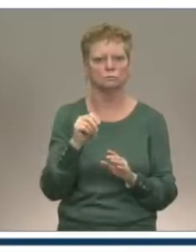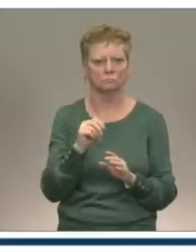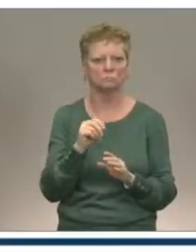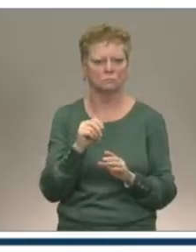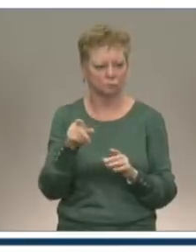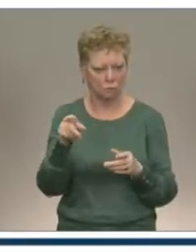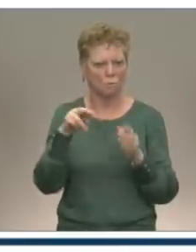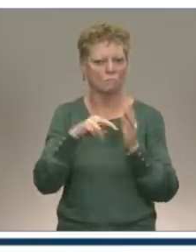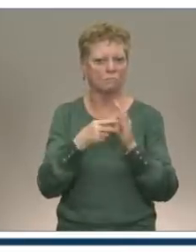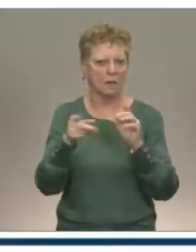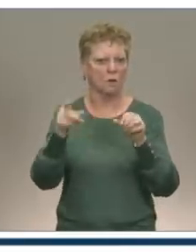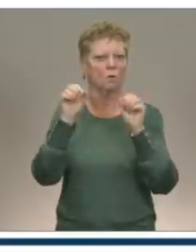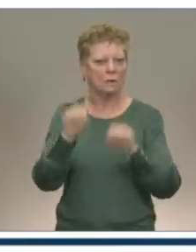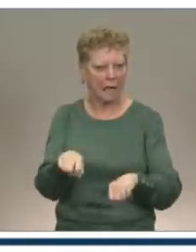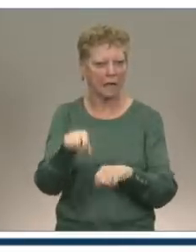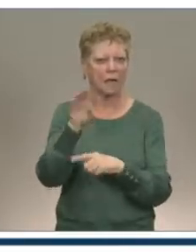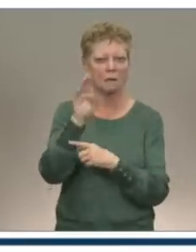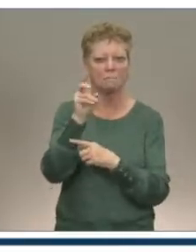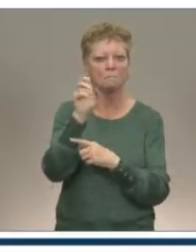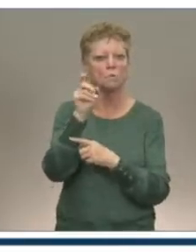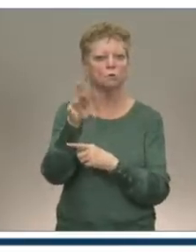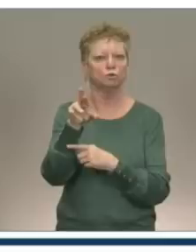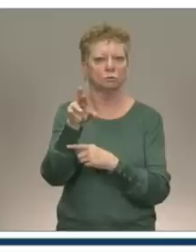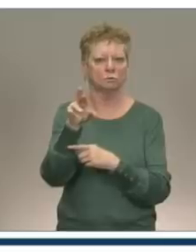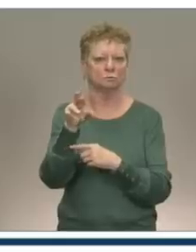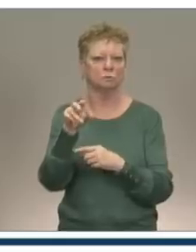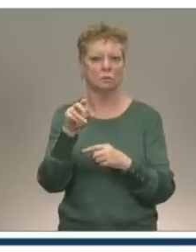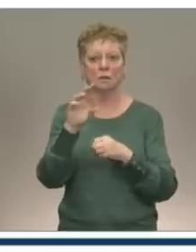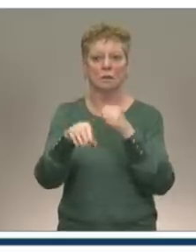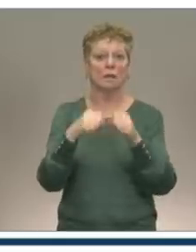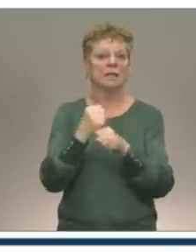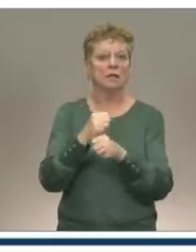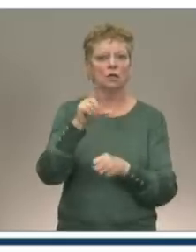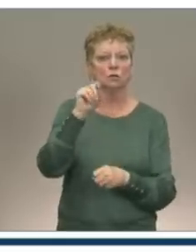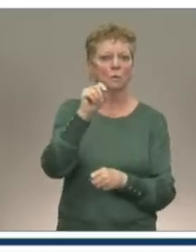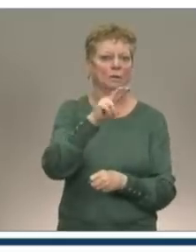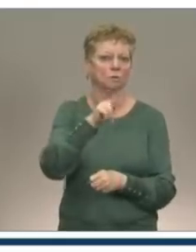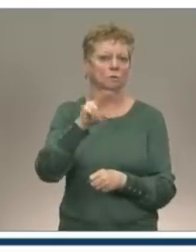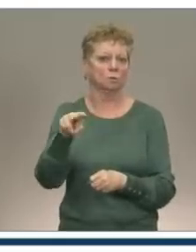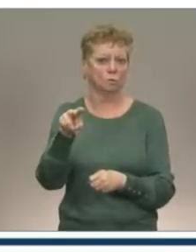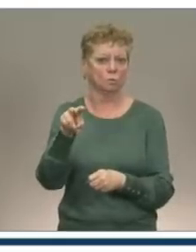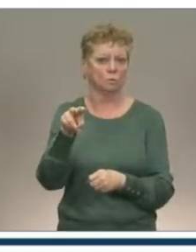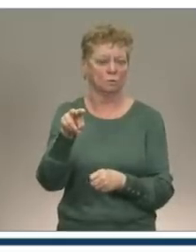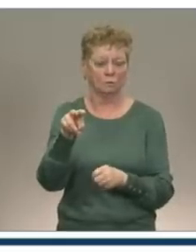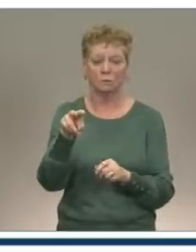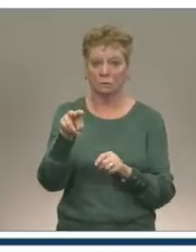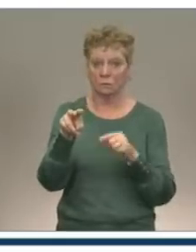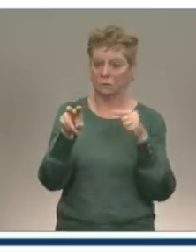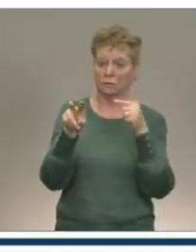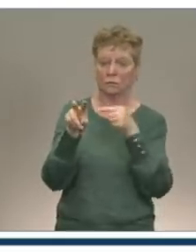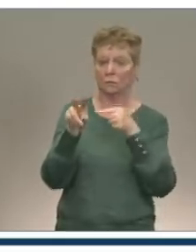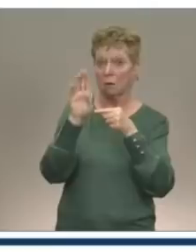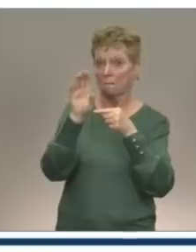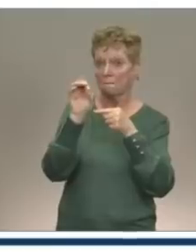will be eligible to get a booster dose in 2022 and just to be clear that that booster dose must be at